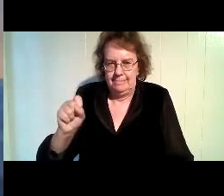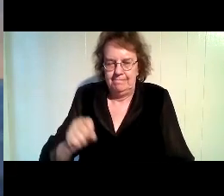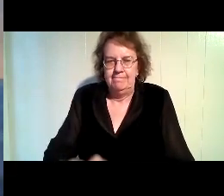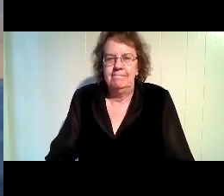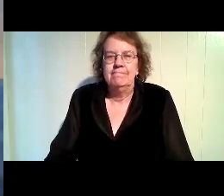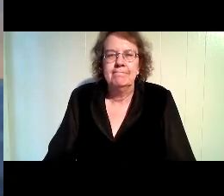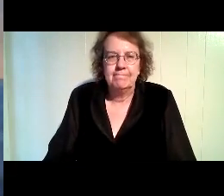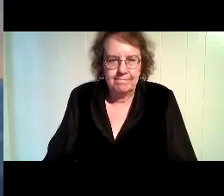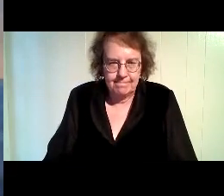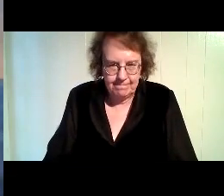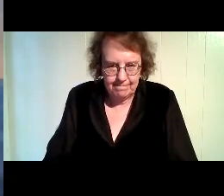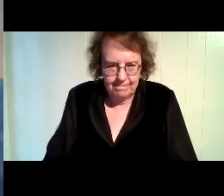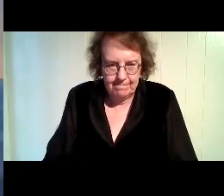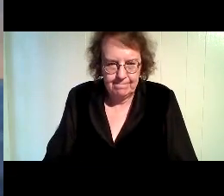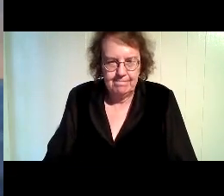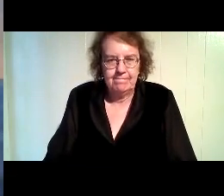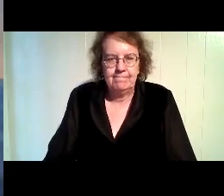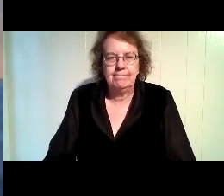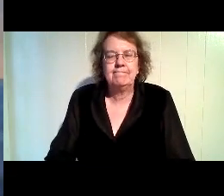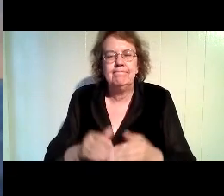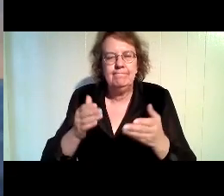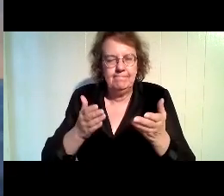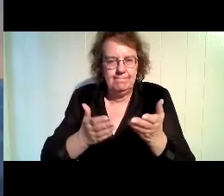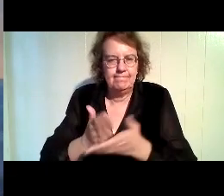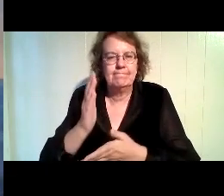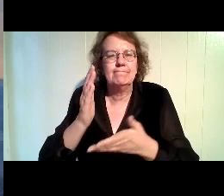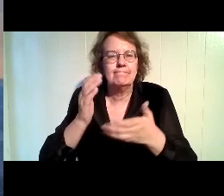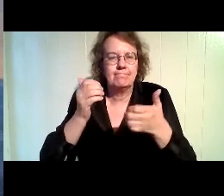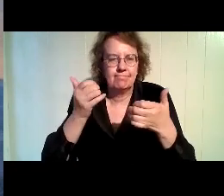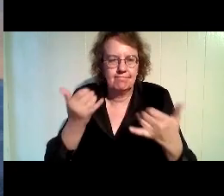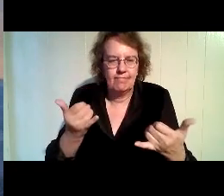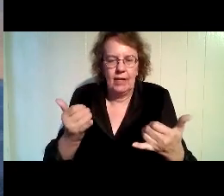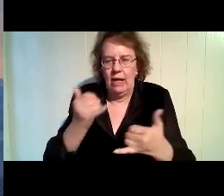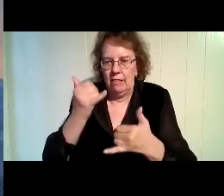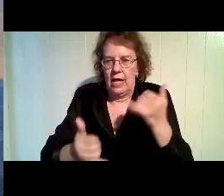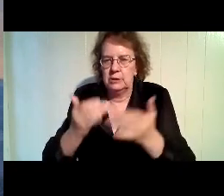Alright, so. The last area in vision is narrator. Another tool that I